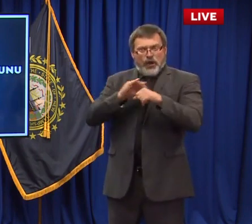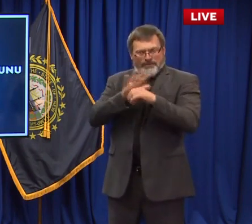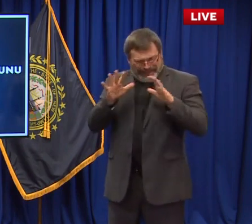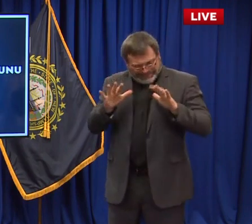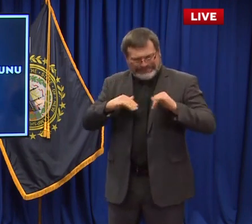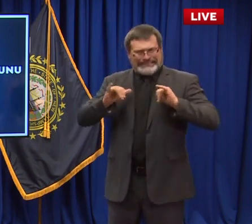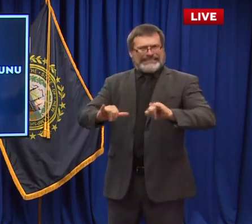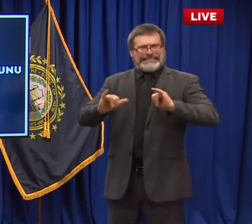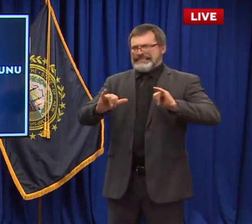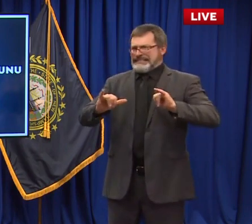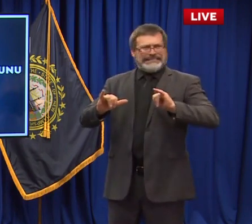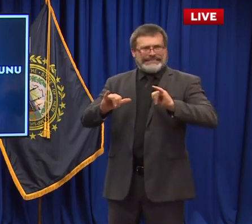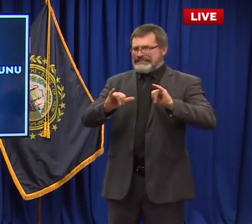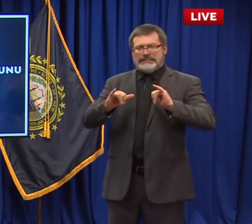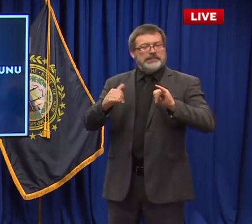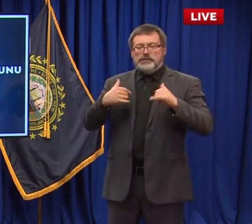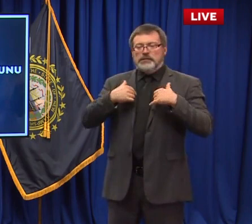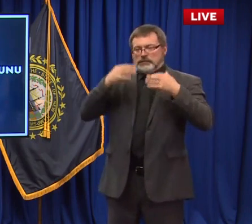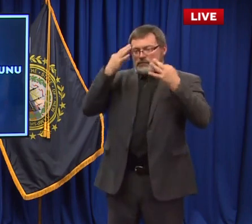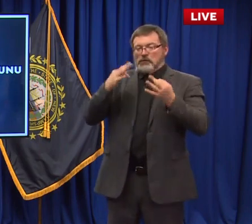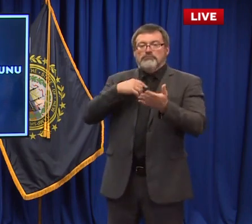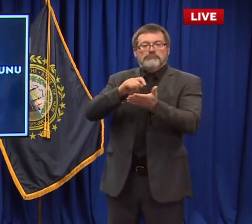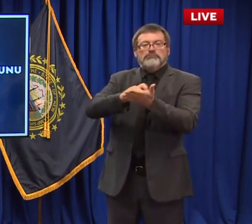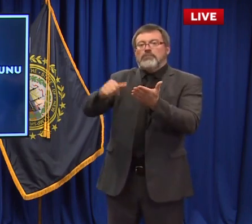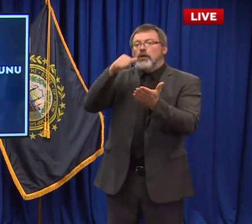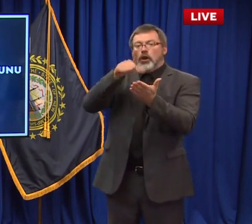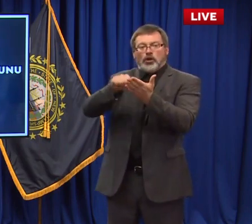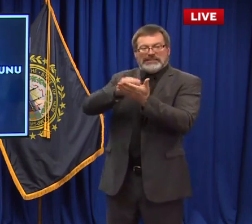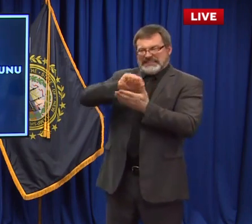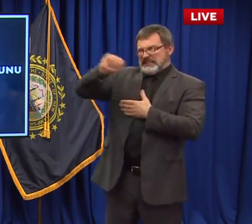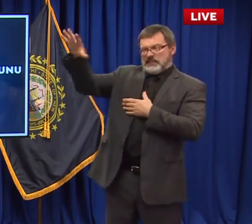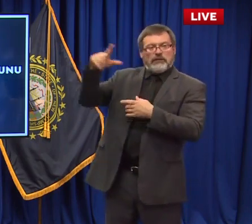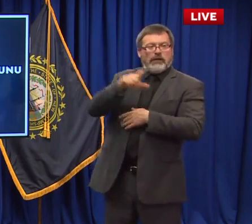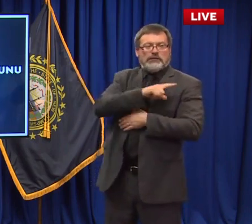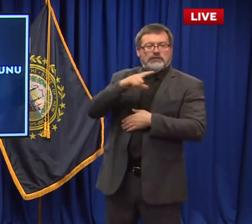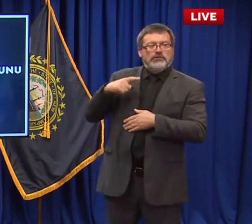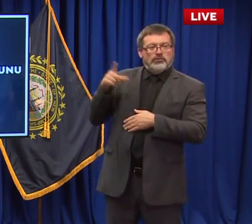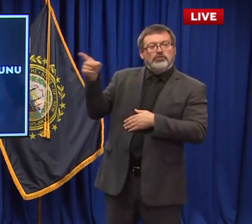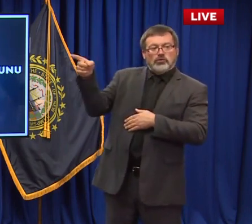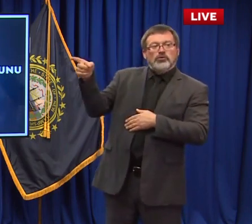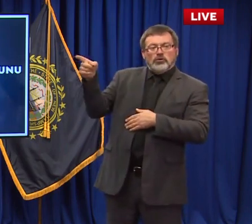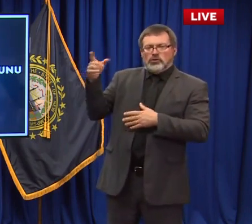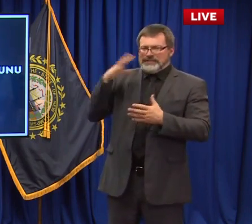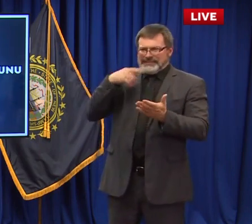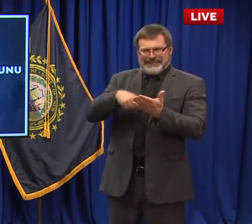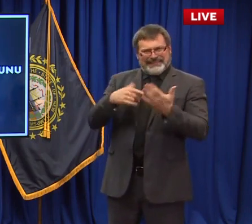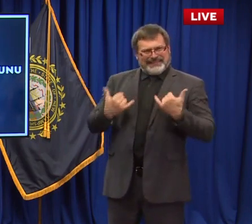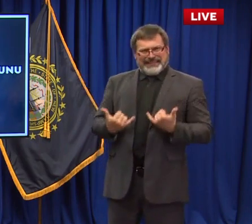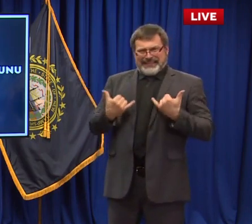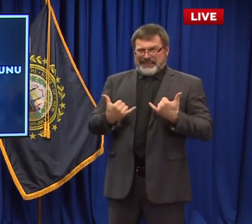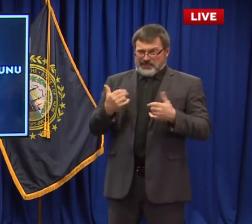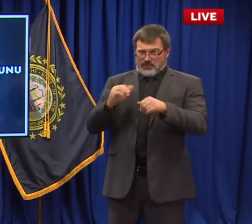I WROTE A LETTER TO THE LEGISLATURE AND PLEADED WITH THEM TO BASICALLY CHANGE THAT RULE, CHANGE THAT LAW.